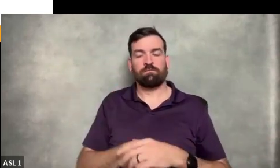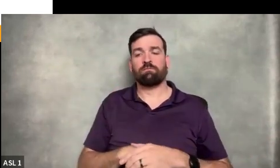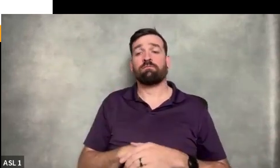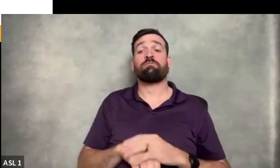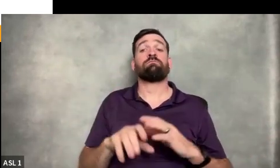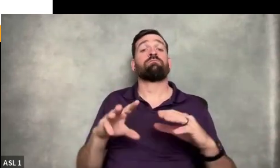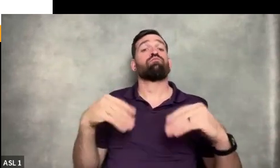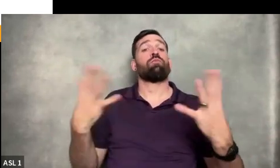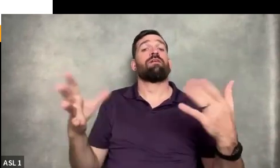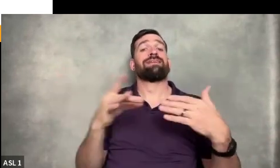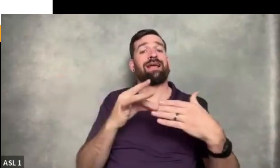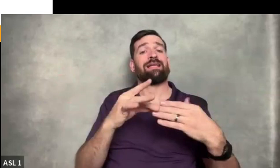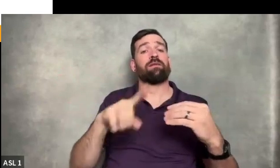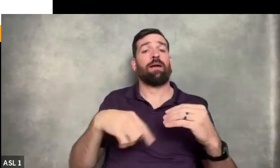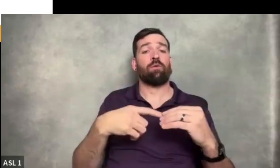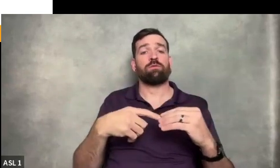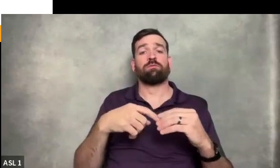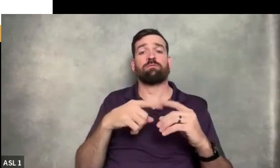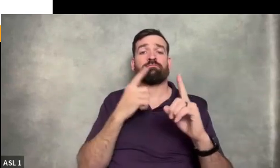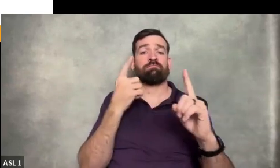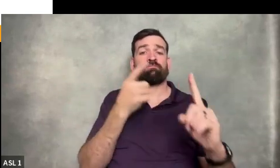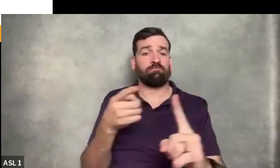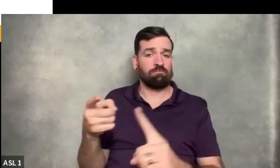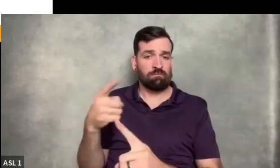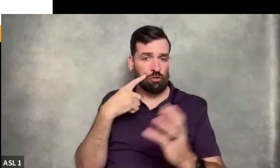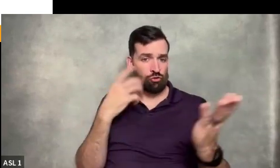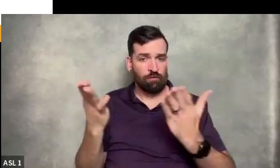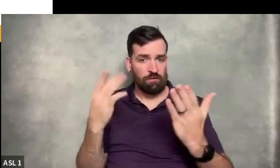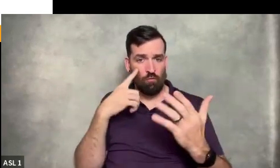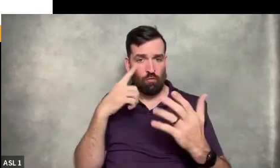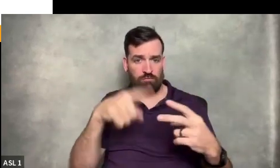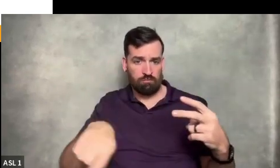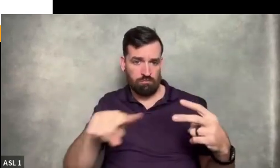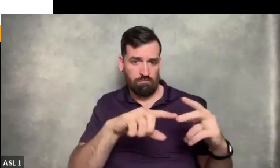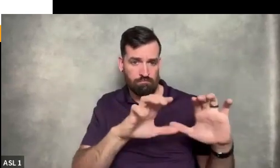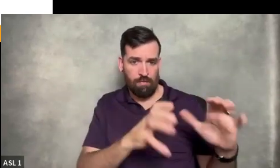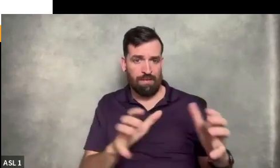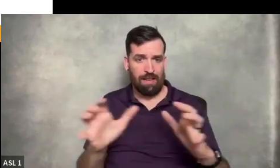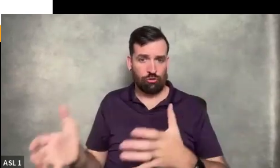guidance regarding the targeting of services to these populations and states to demonstrate their